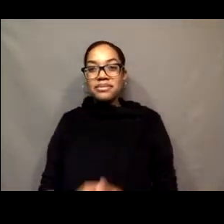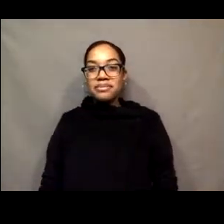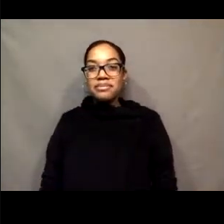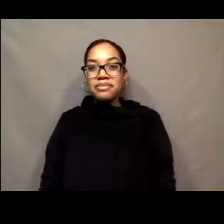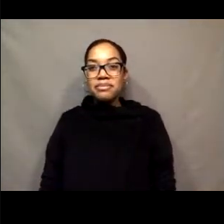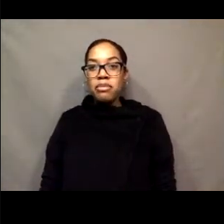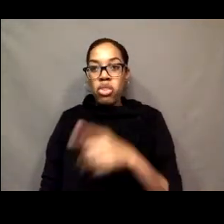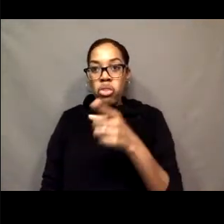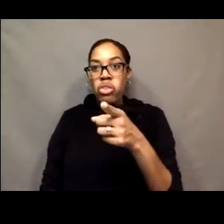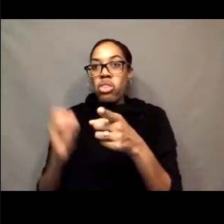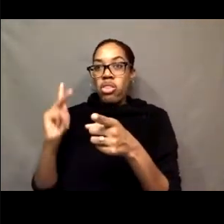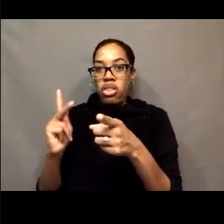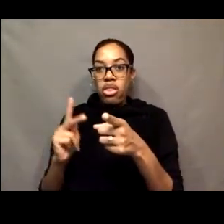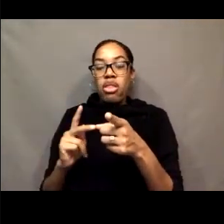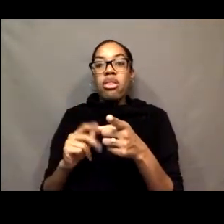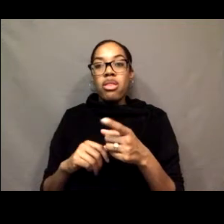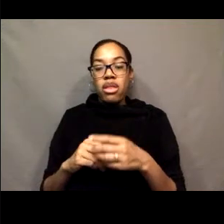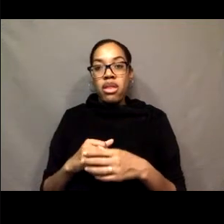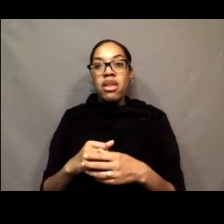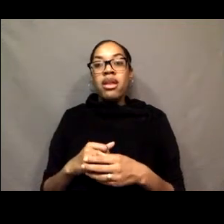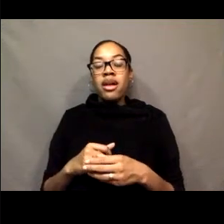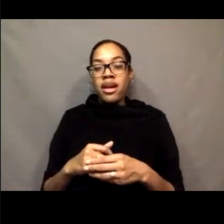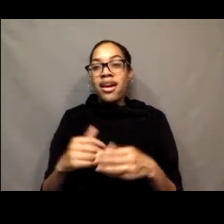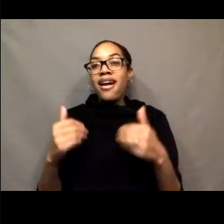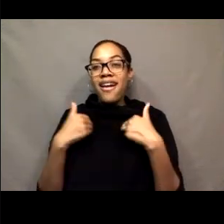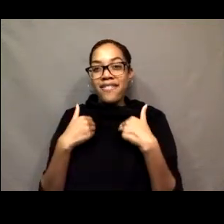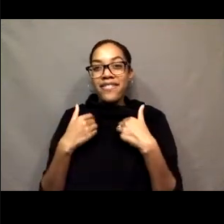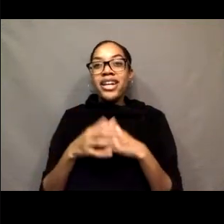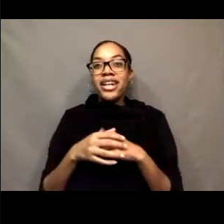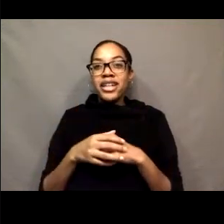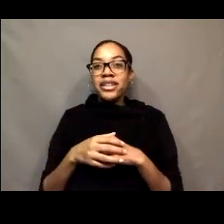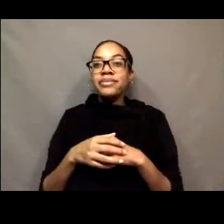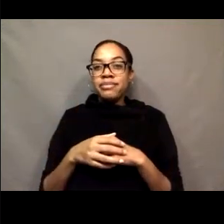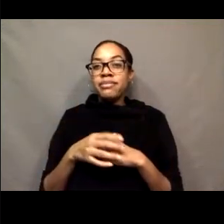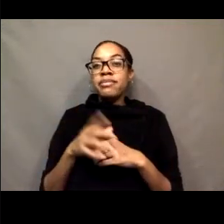Okay. So I do have baby abalone shells